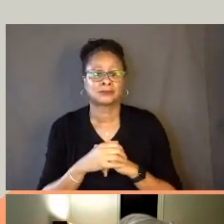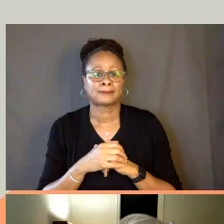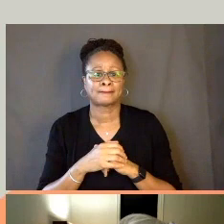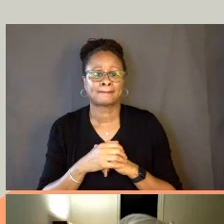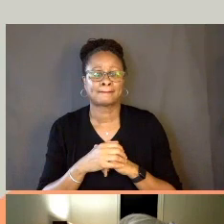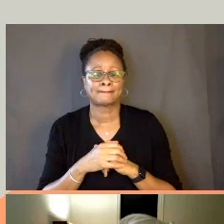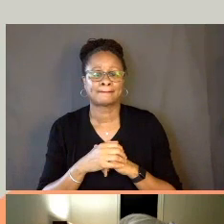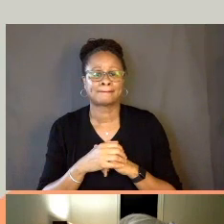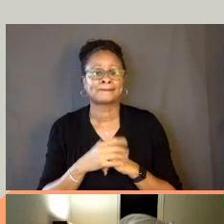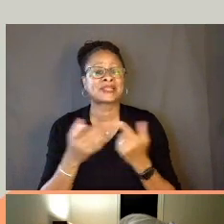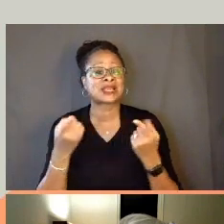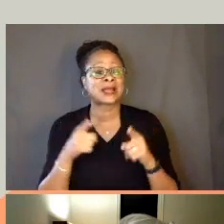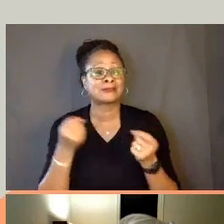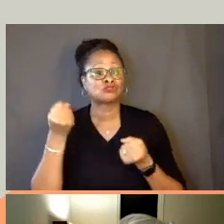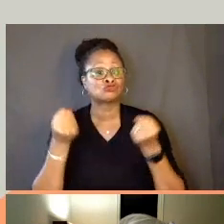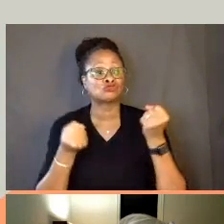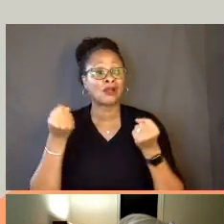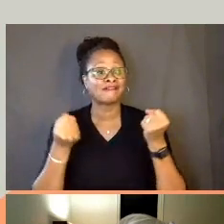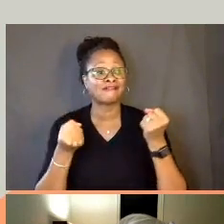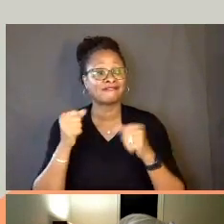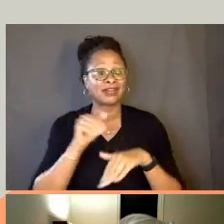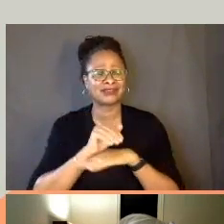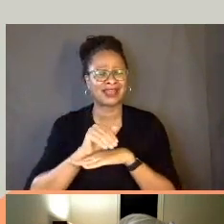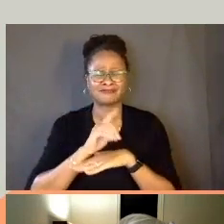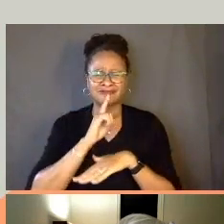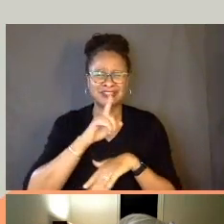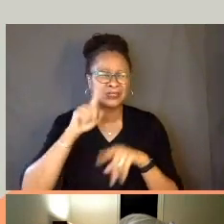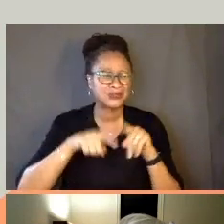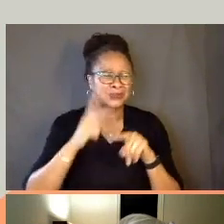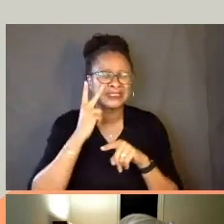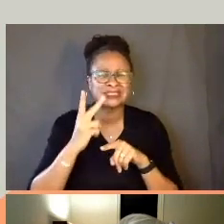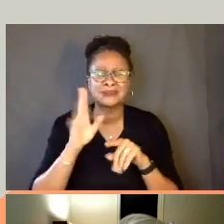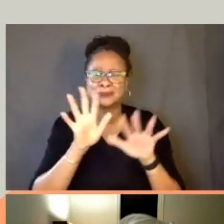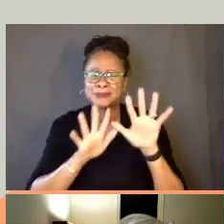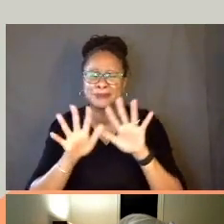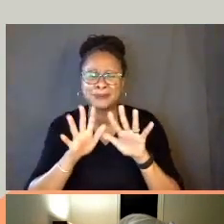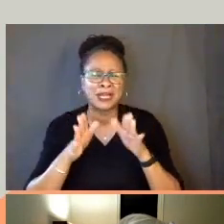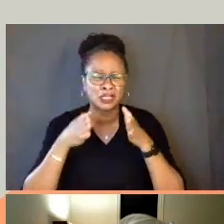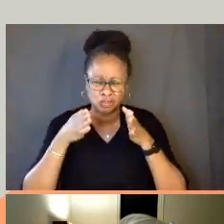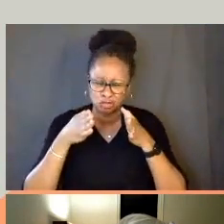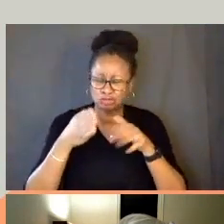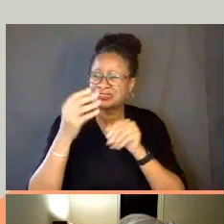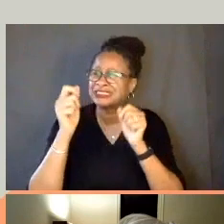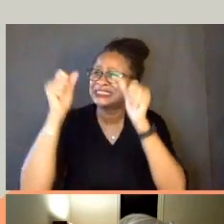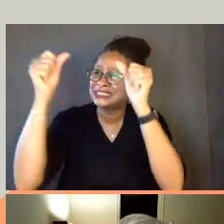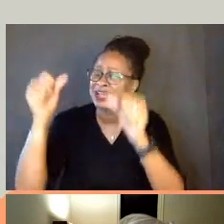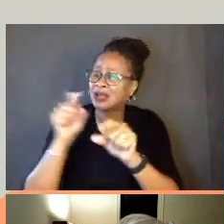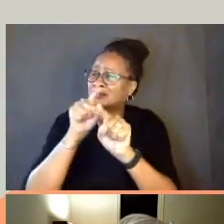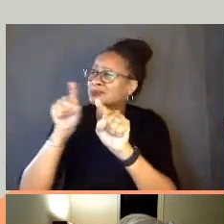We were driving at night. And I really couldn't see the street signs. My friend was, like, watch out!